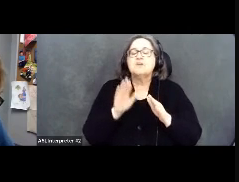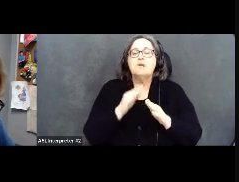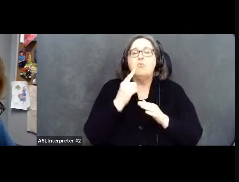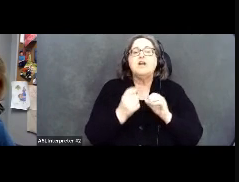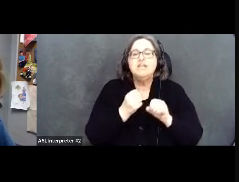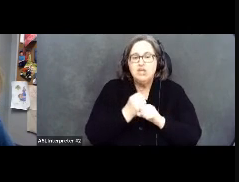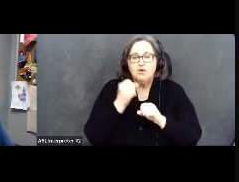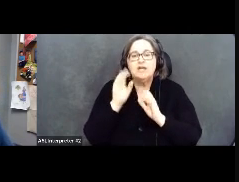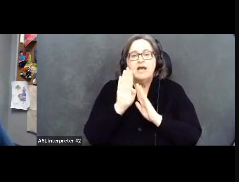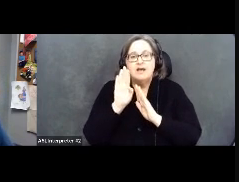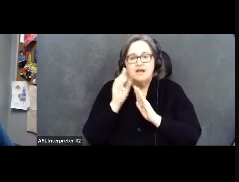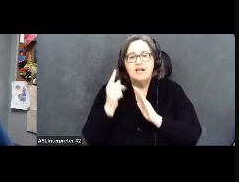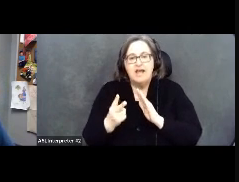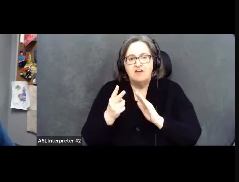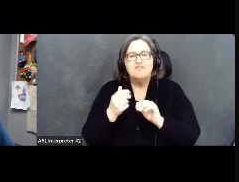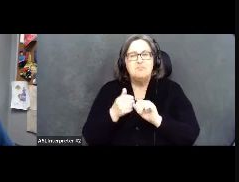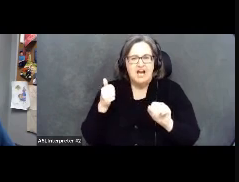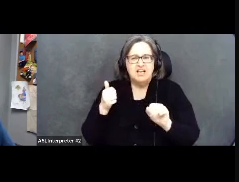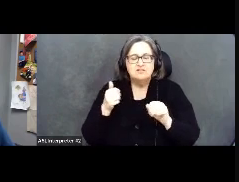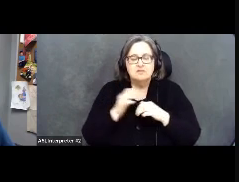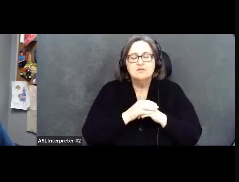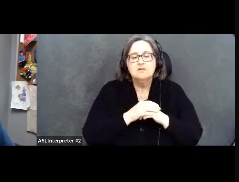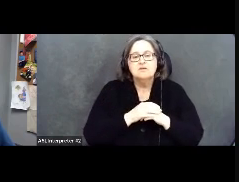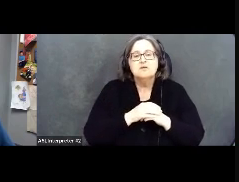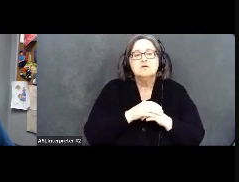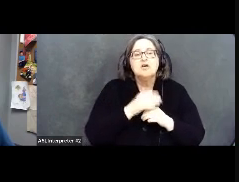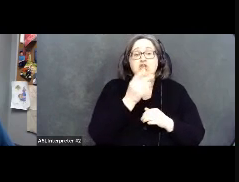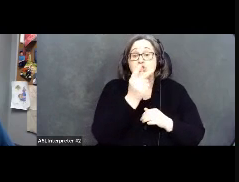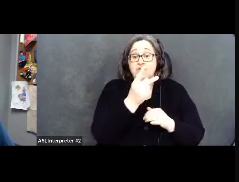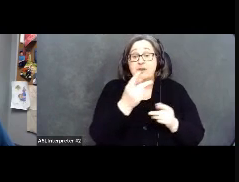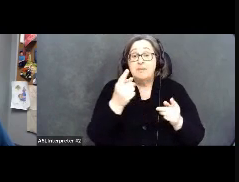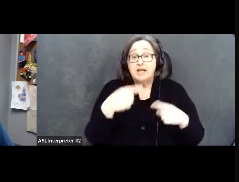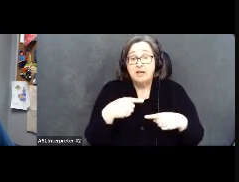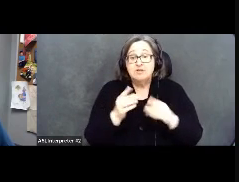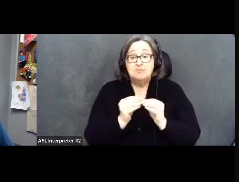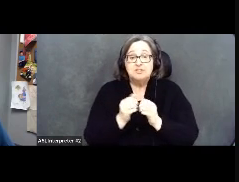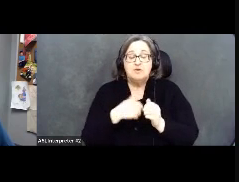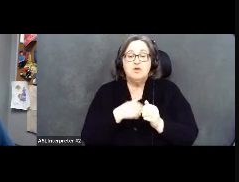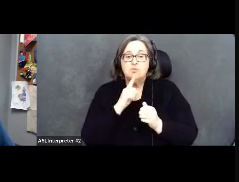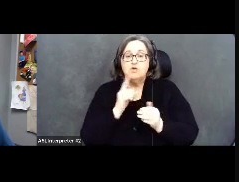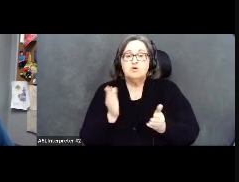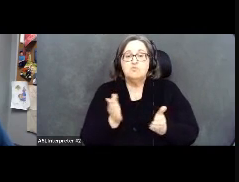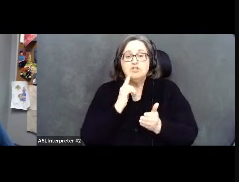and Brenda, they both went into these meetings with me and pushed for assistive technology.